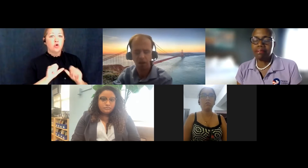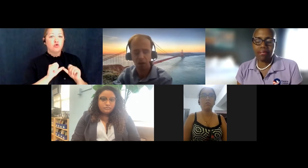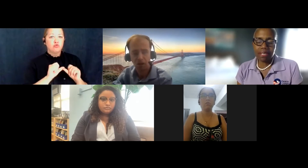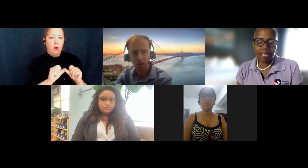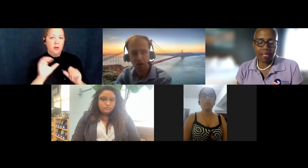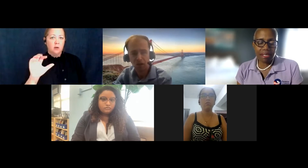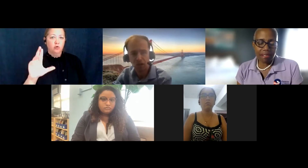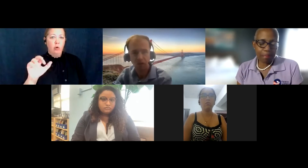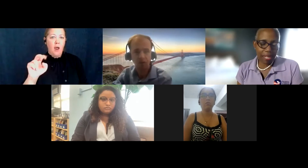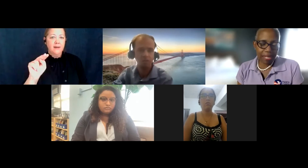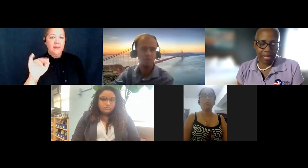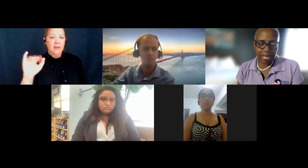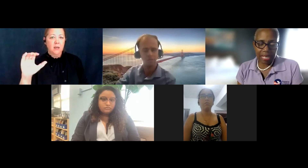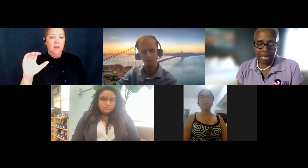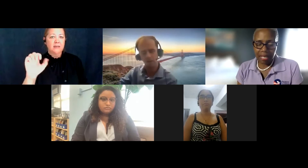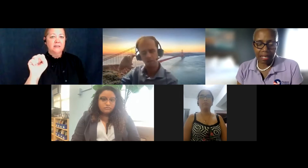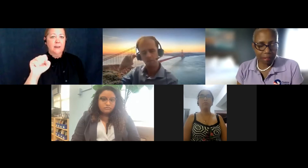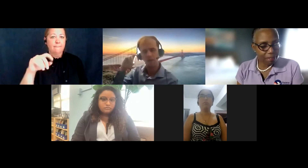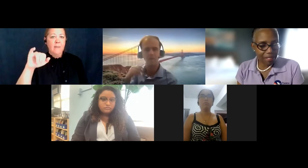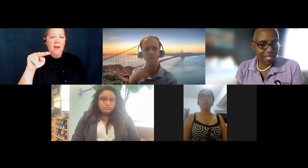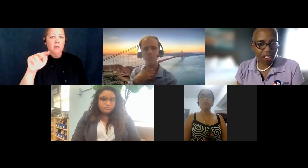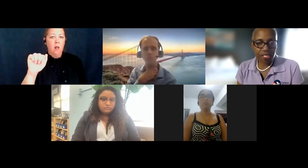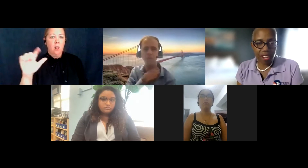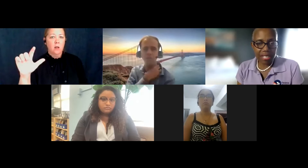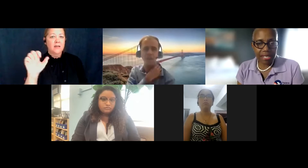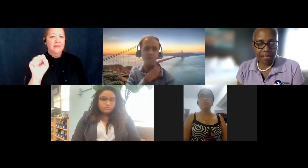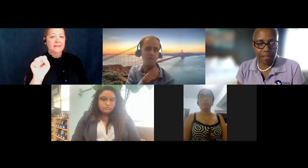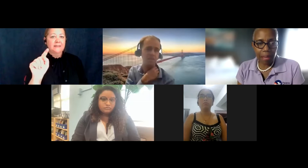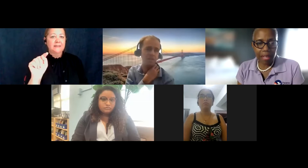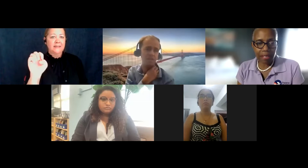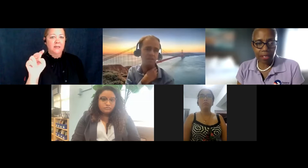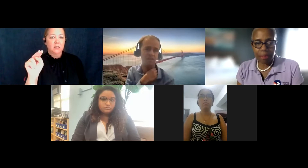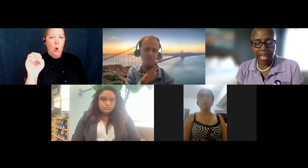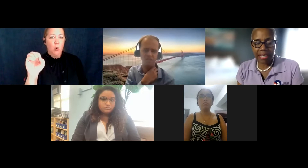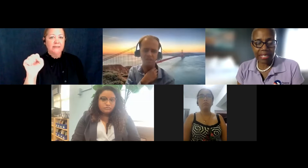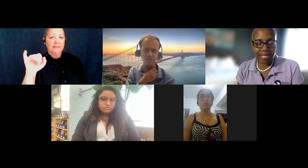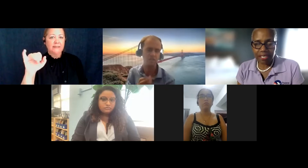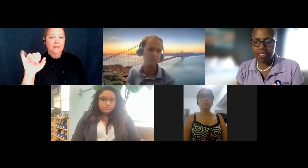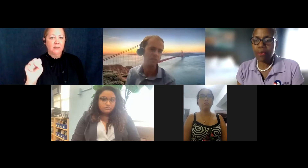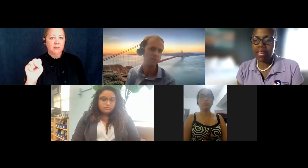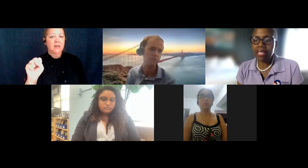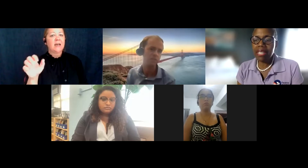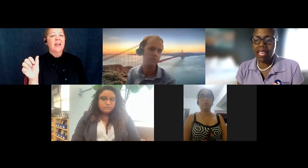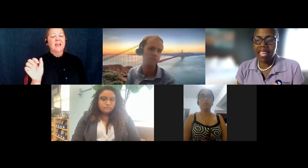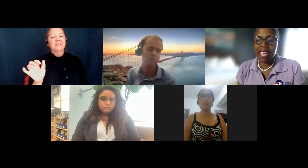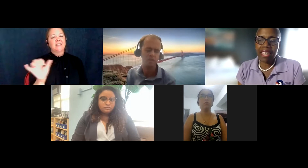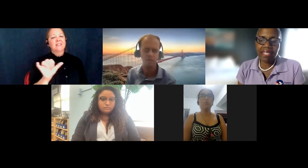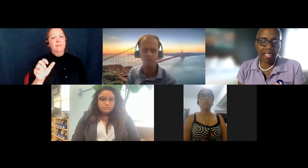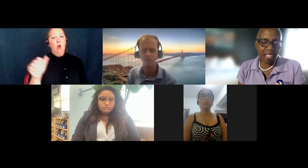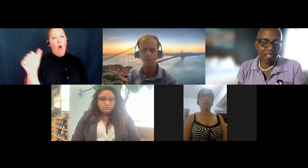which is basically like arthritis in the spine and lower back, and it does not go away. I have